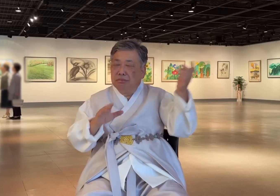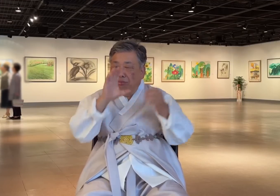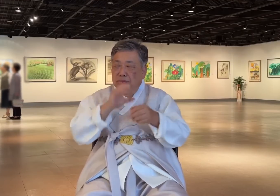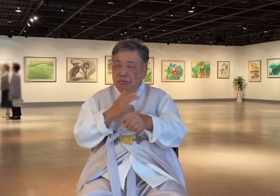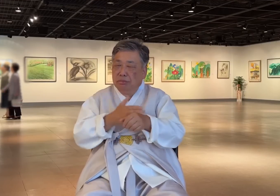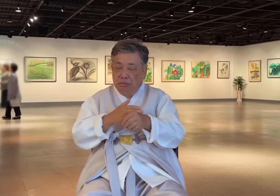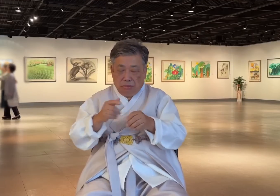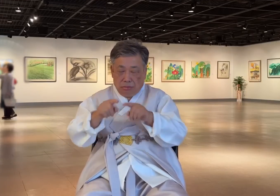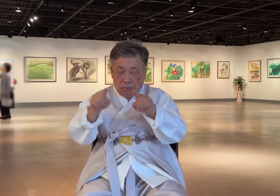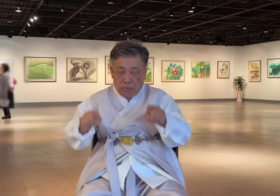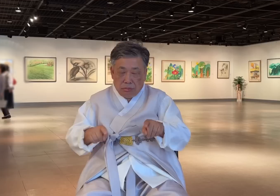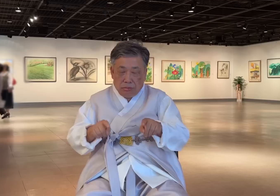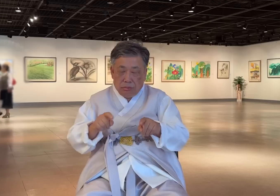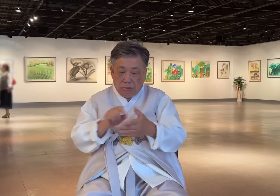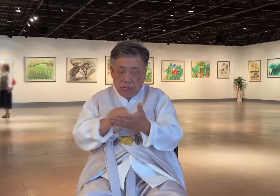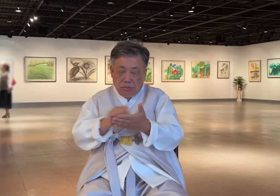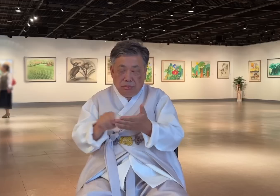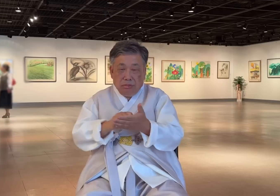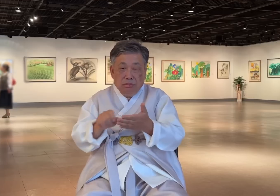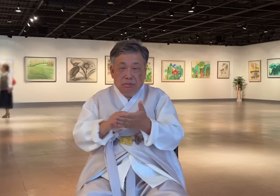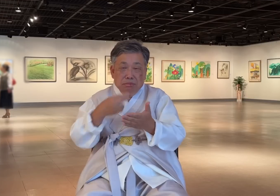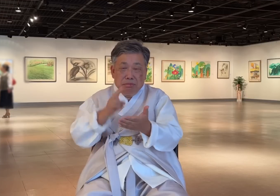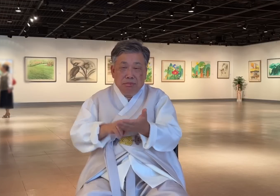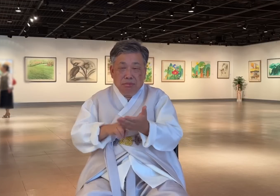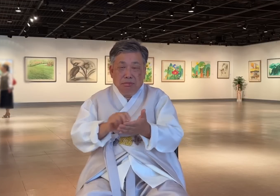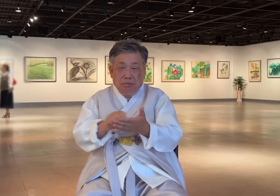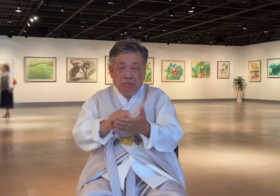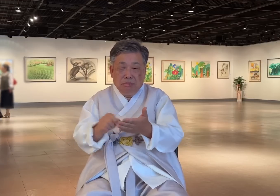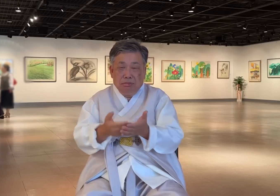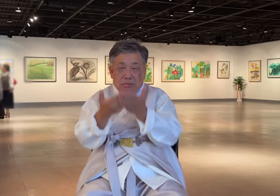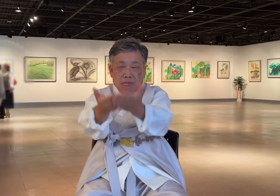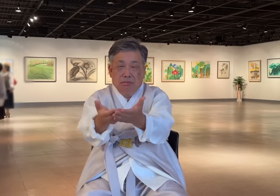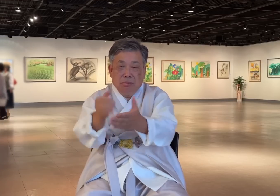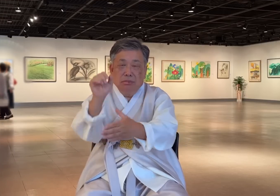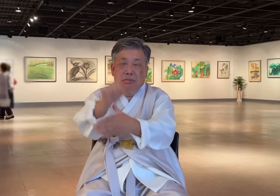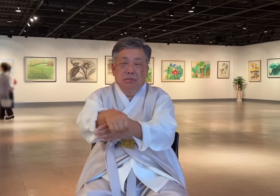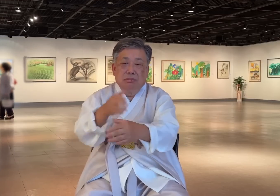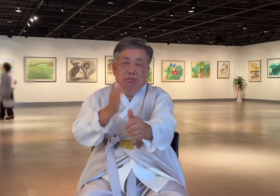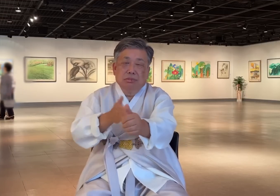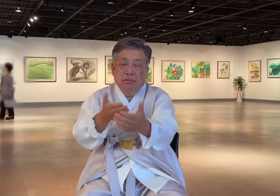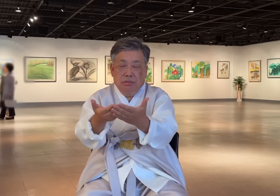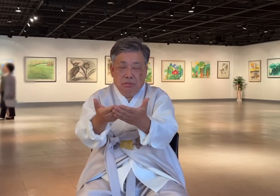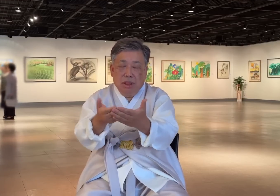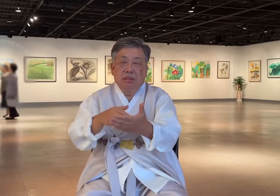Teacher Unbo delivered a letter requesting that Teacher Abyss teach me, and she agreed.